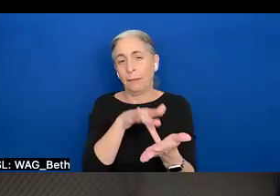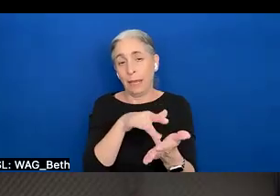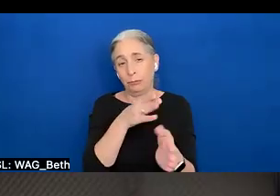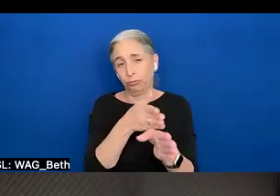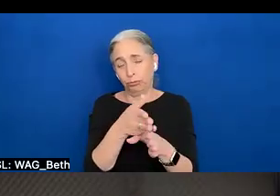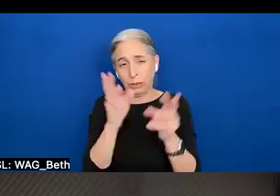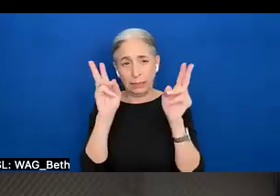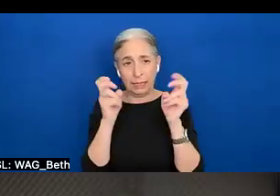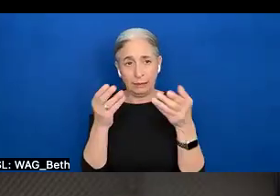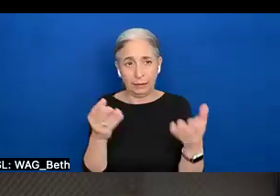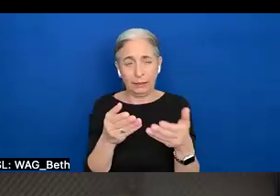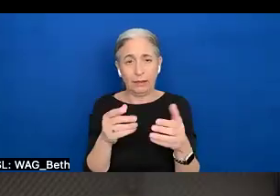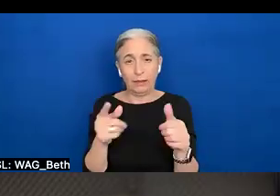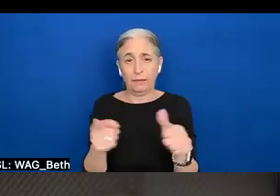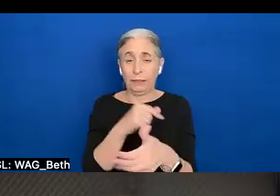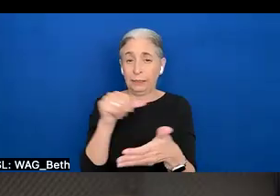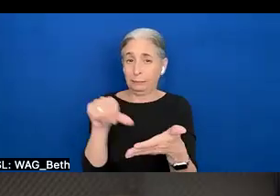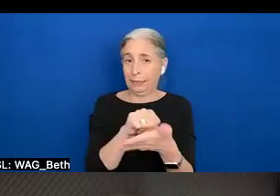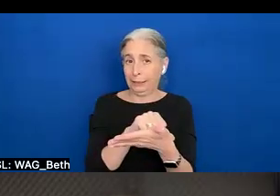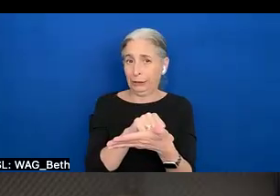title here on first page.